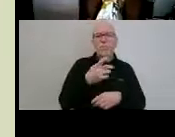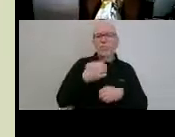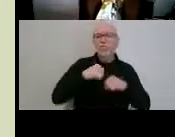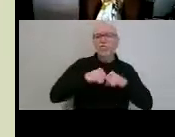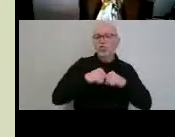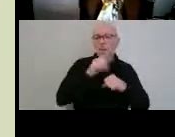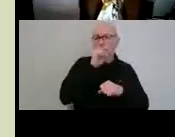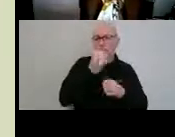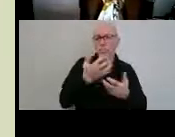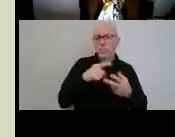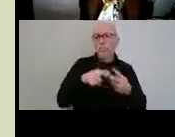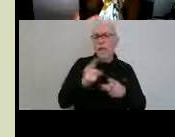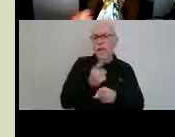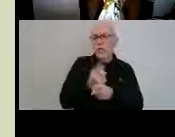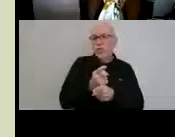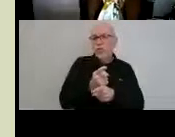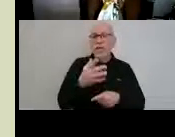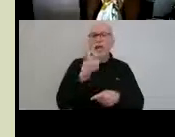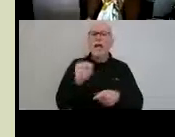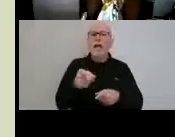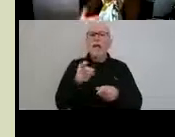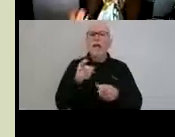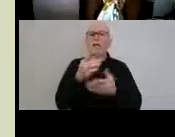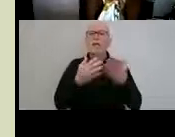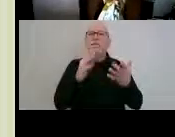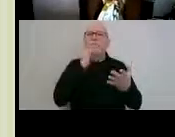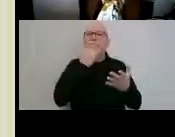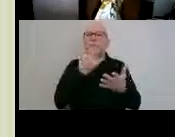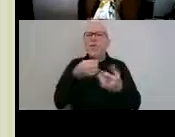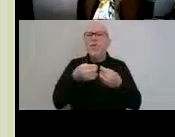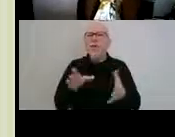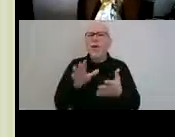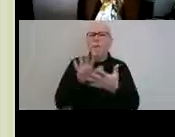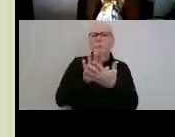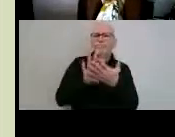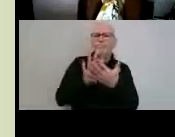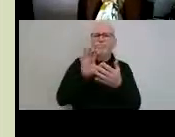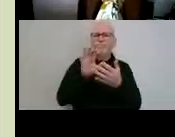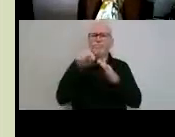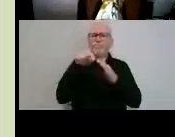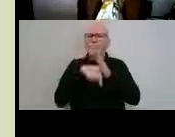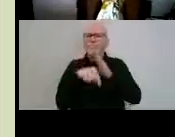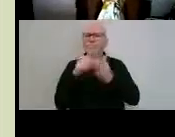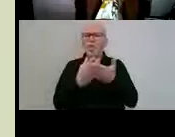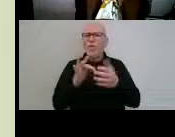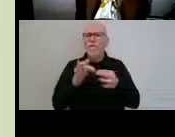accuracy can be an issue. And along with that, a loss of nuance that was present in the original document.